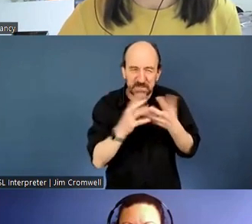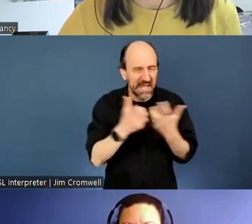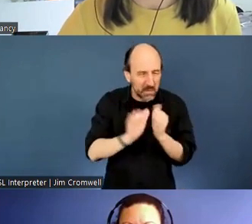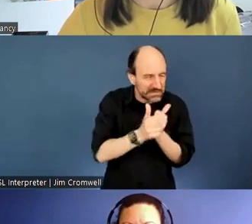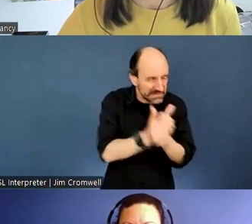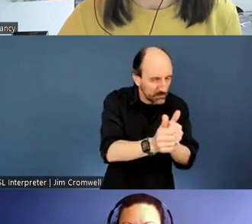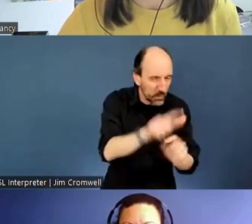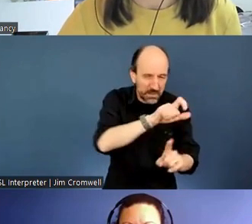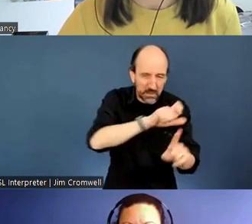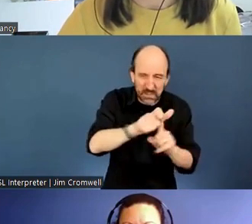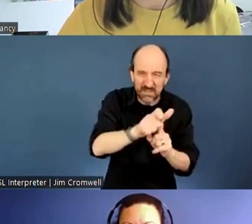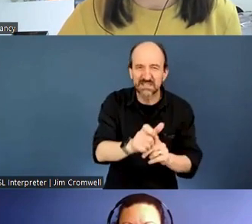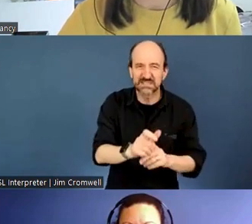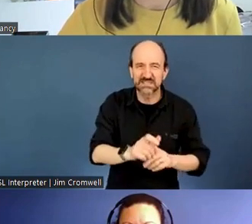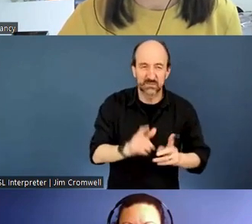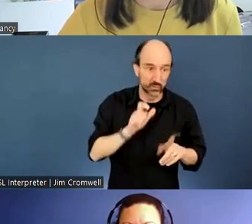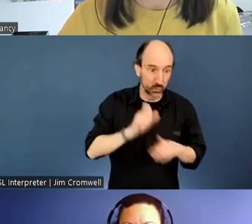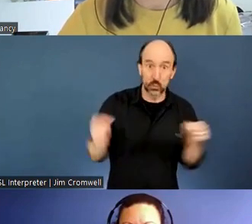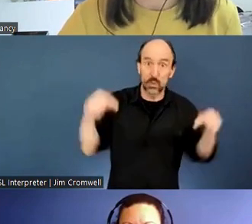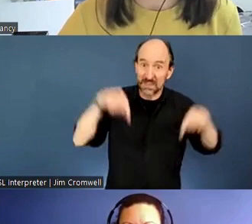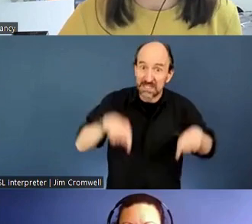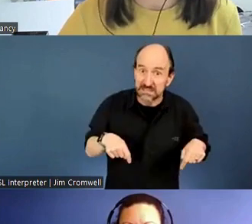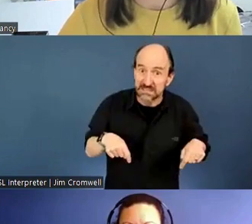We're introduce you in more detail to the group in Santa